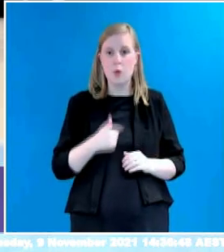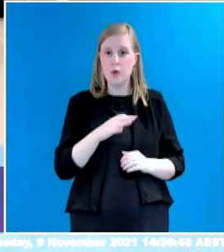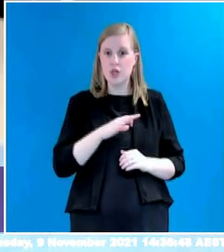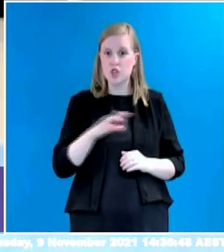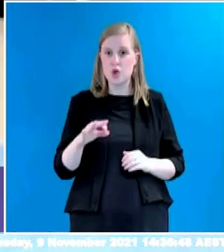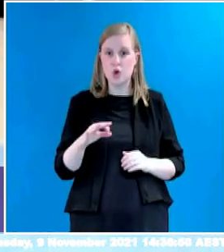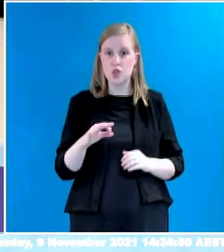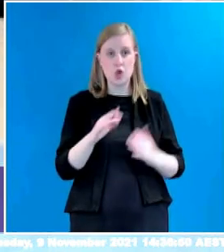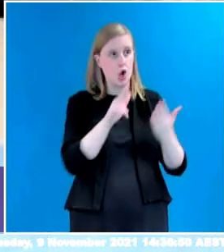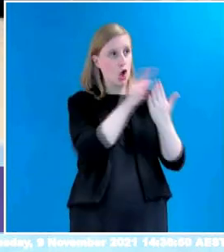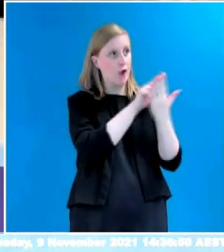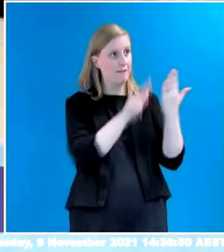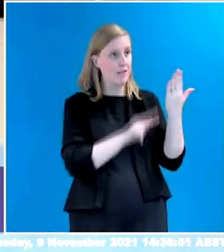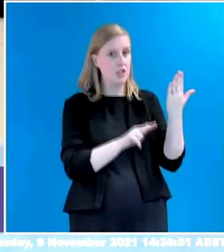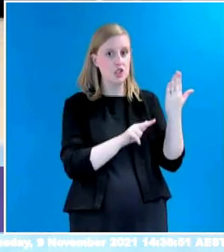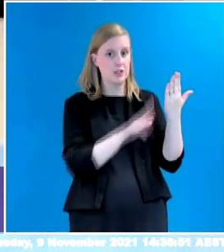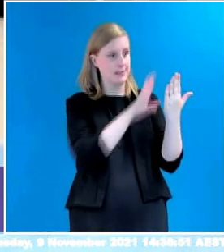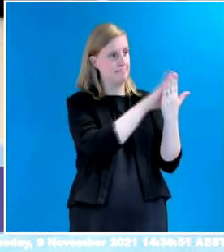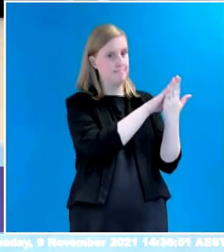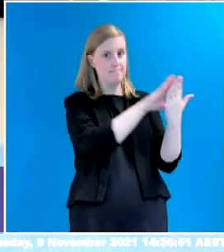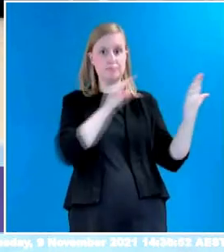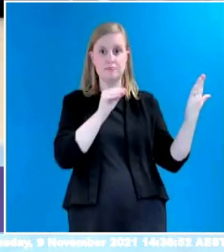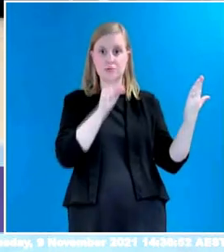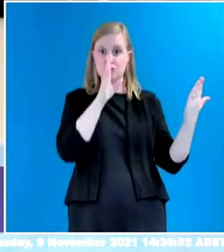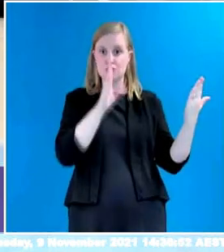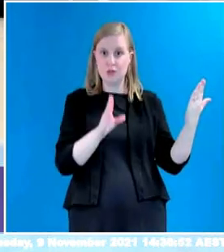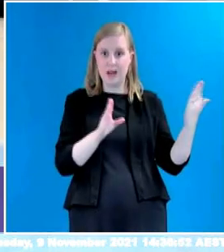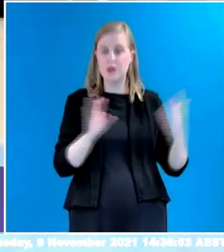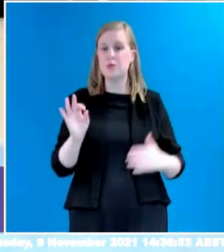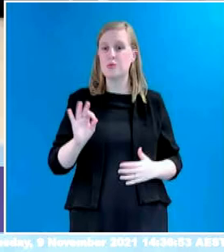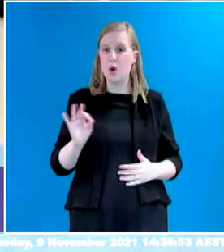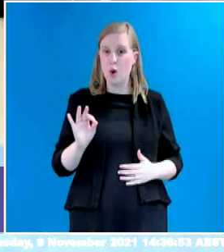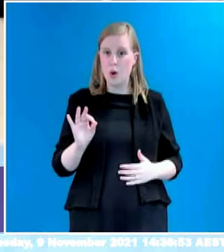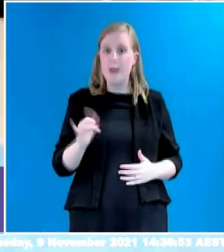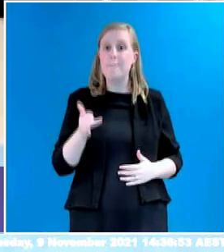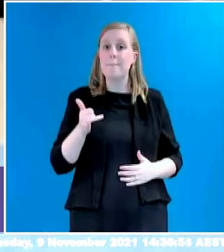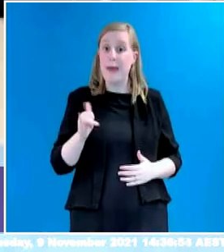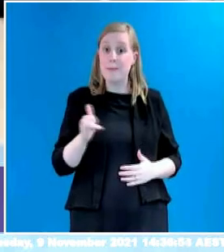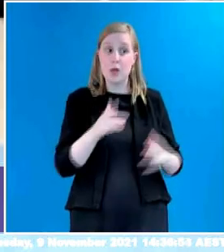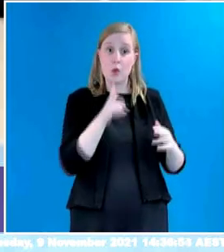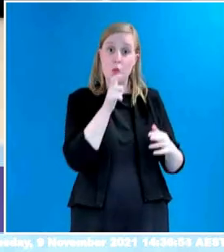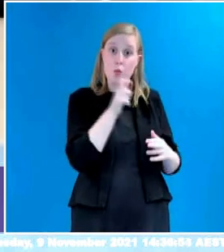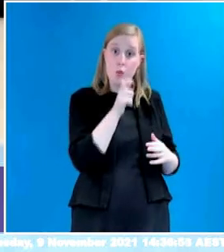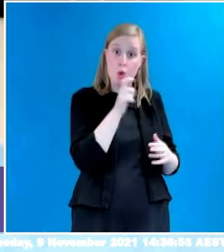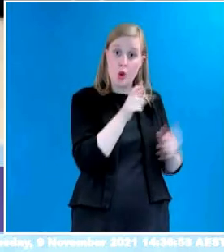we may use the words of the convention but we re-enact it, the relevant